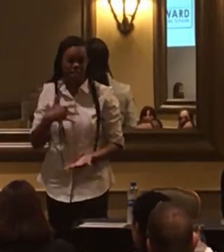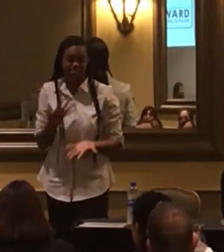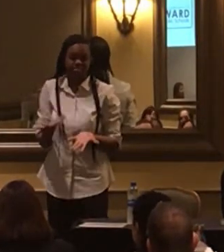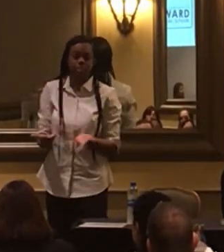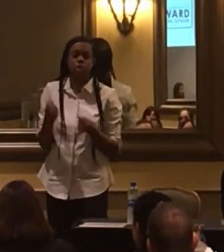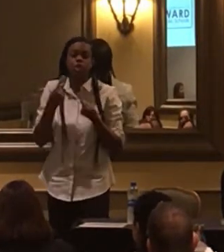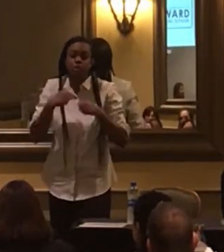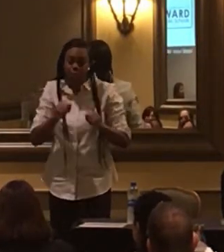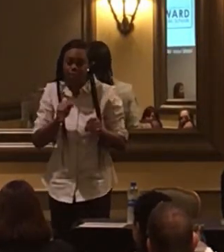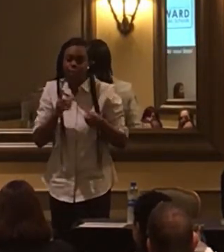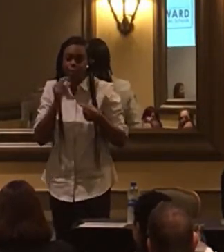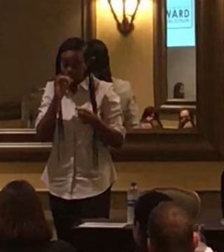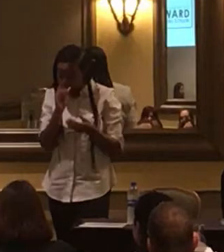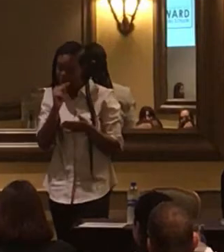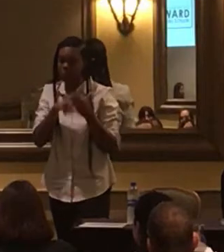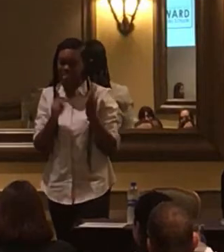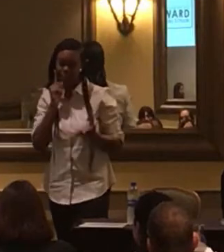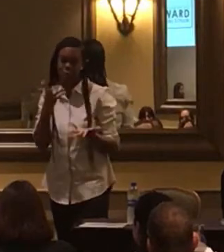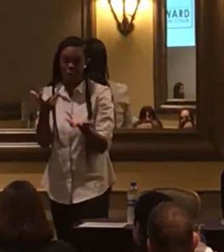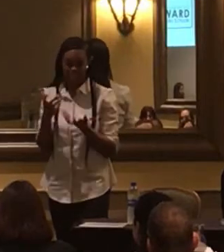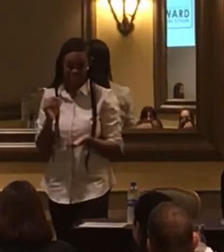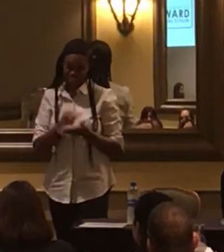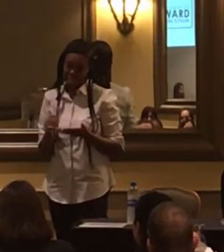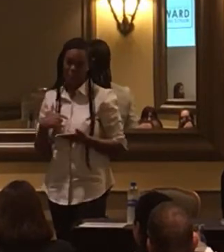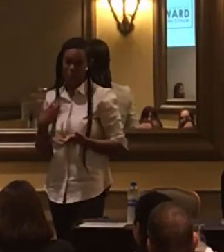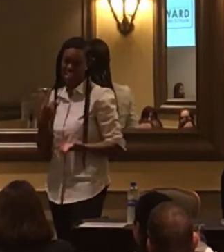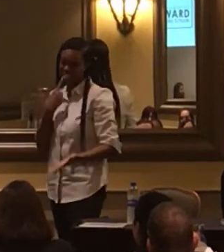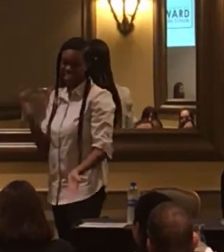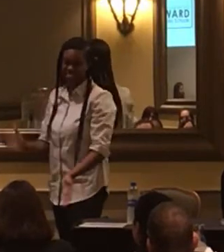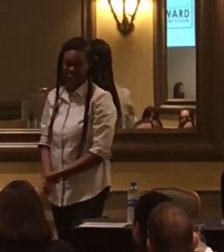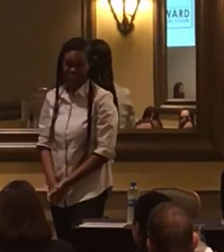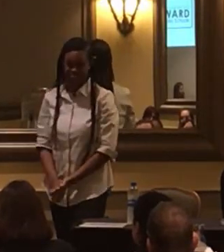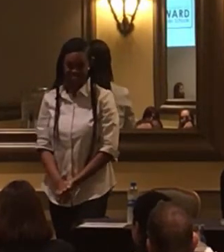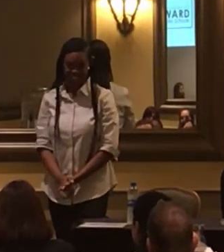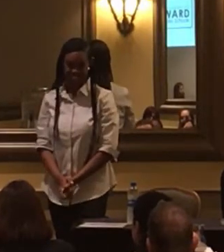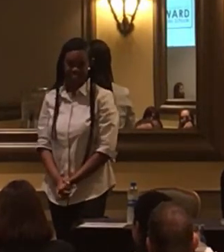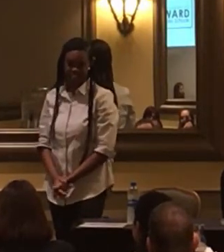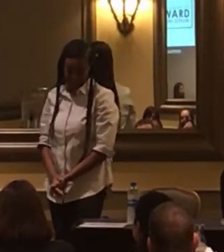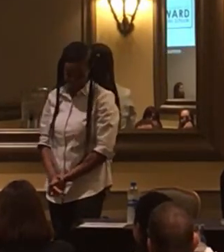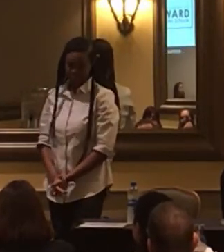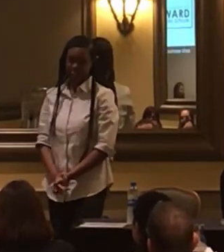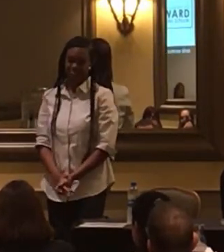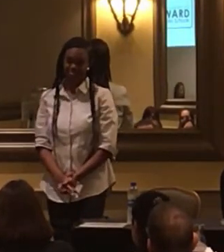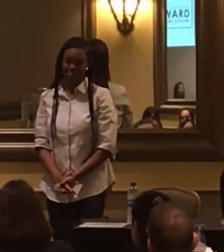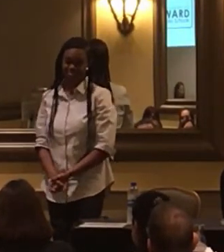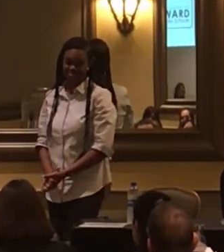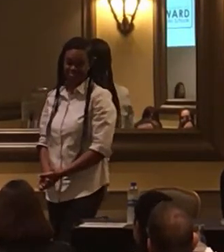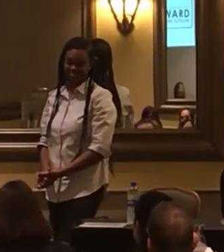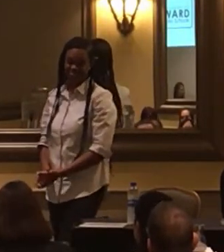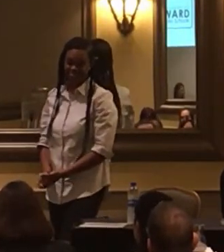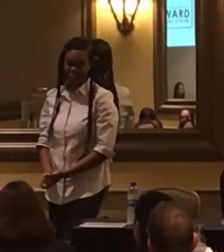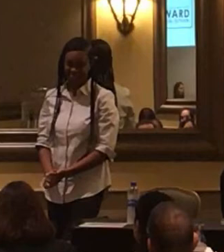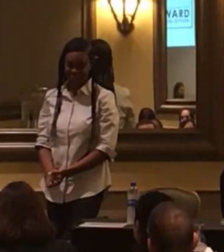Oh, try to do your best with it. Just try and do it, you know, give me the resources that I need and don't just say, you know,